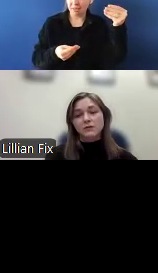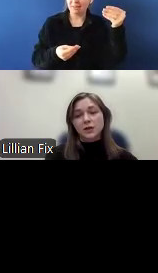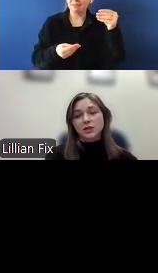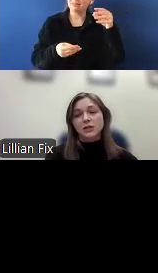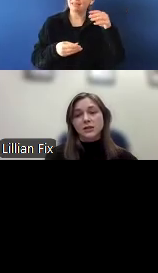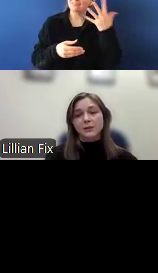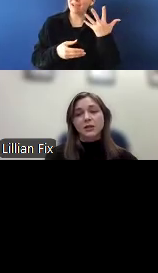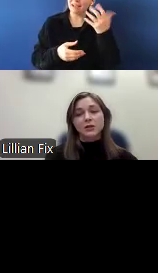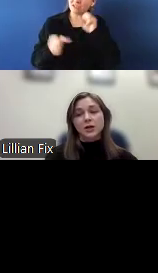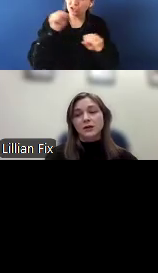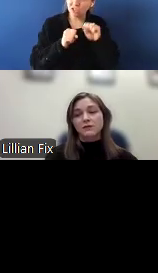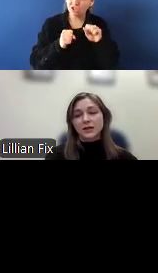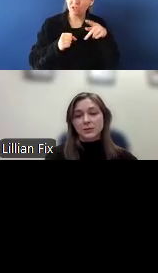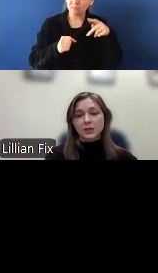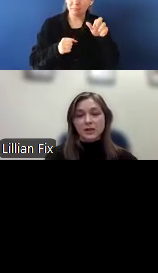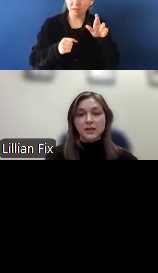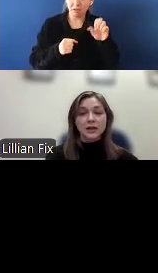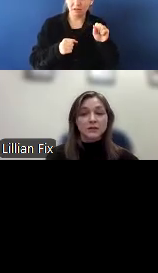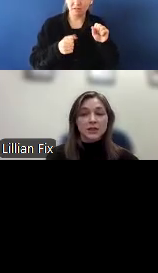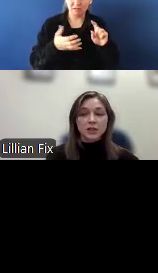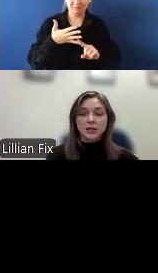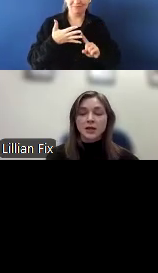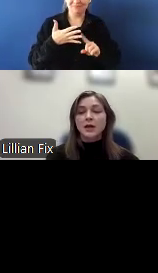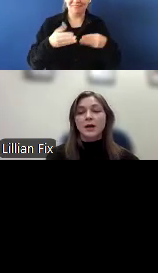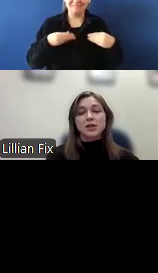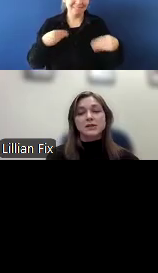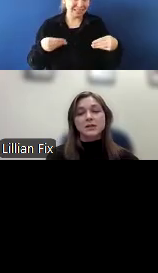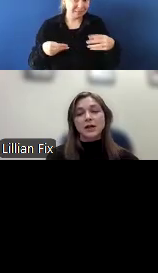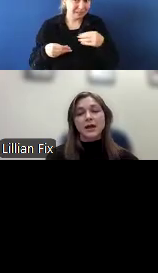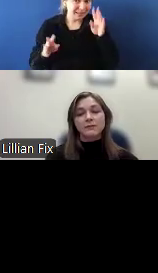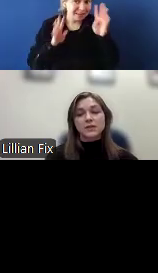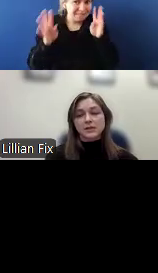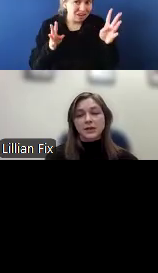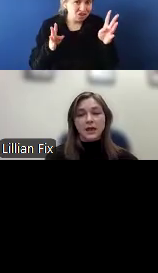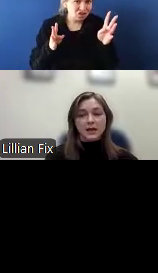the fifth of which is that pillar on flexibility and innovation, and which has a lot of emphasis